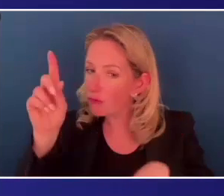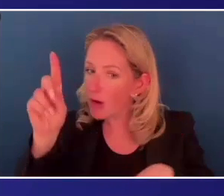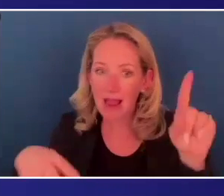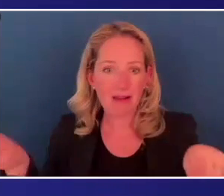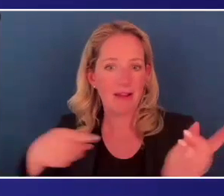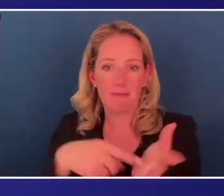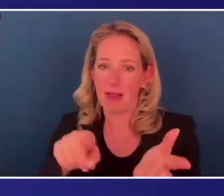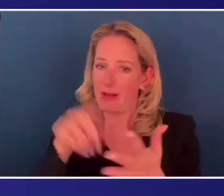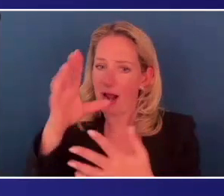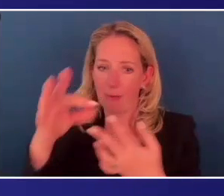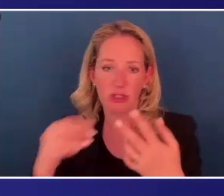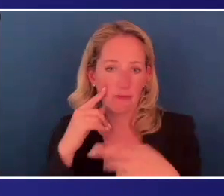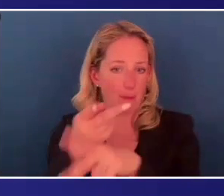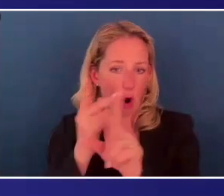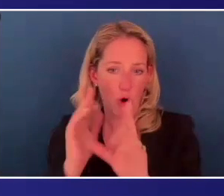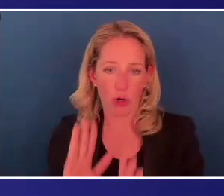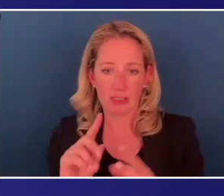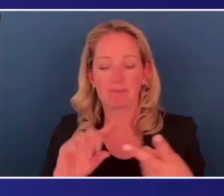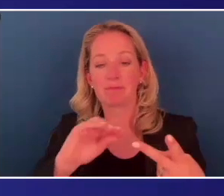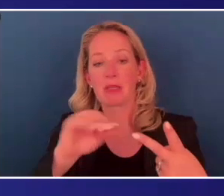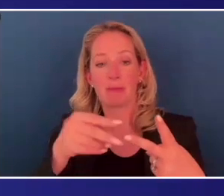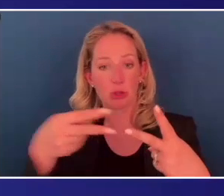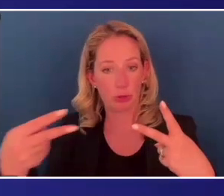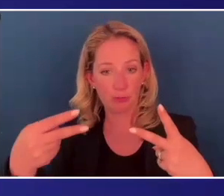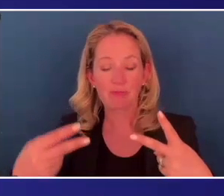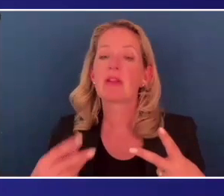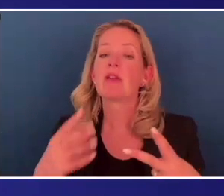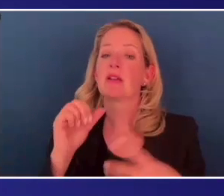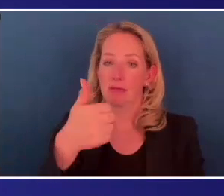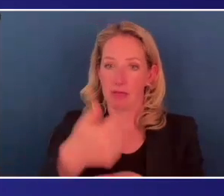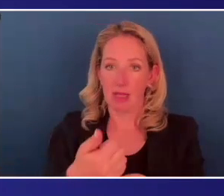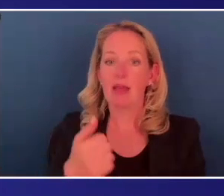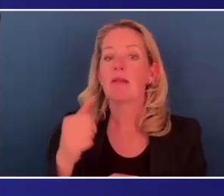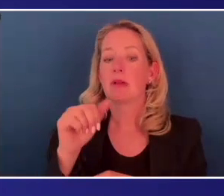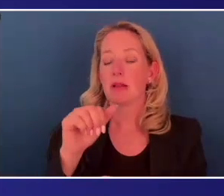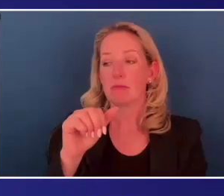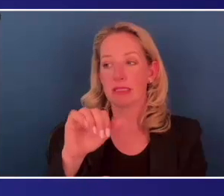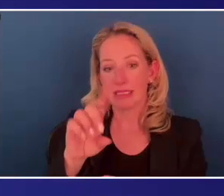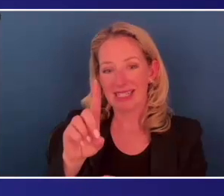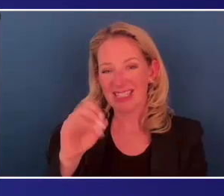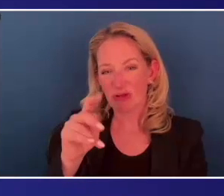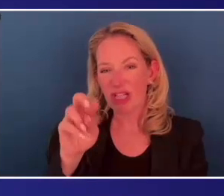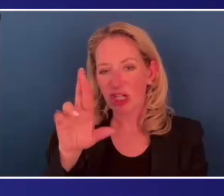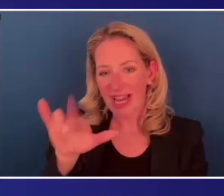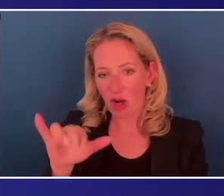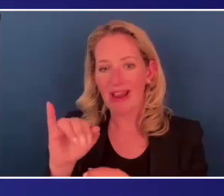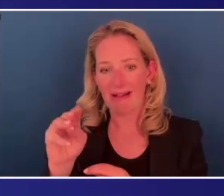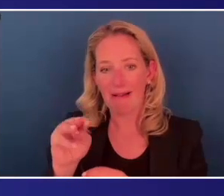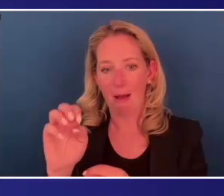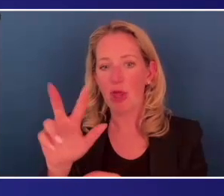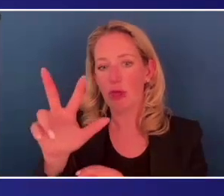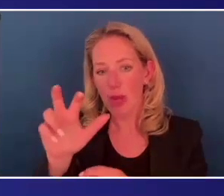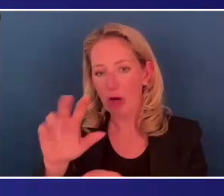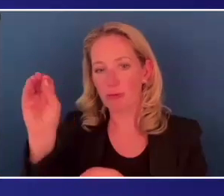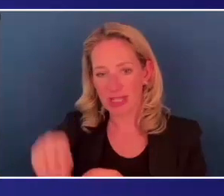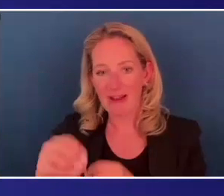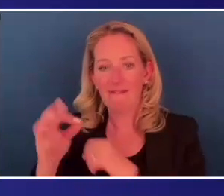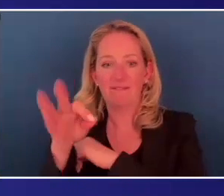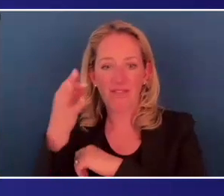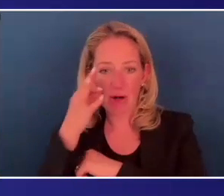2, implement a revised definition of discretionary income that is defined at 300% of the federal poverty level, i.